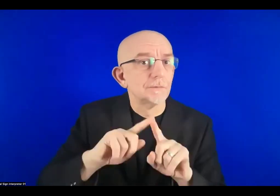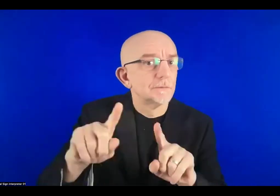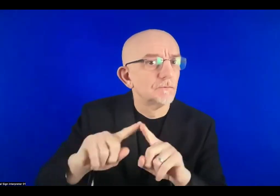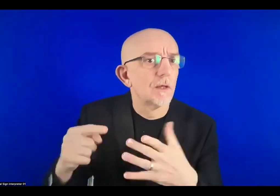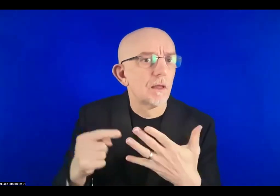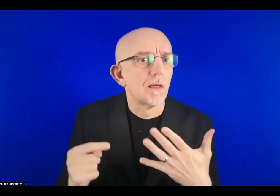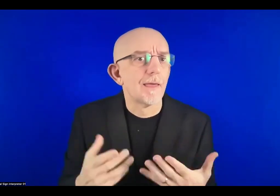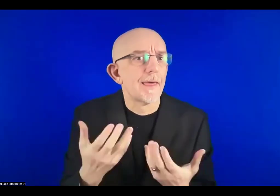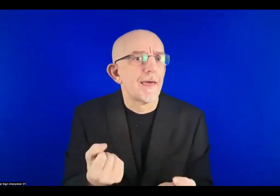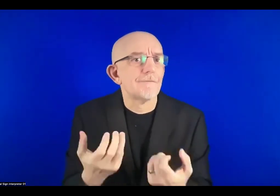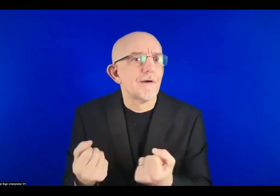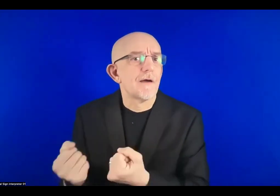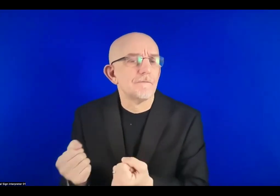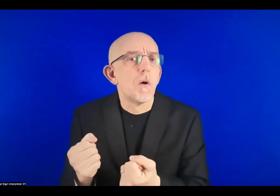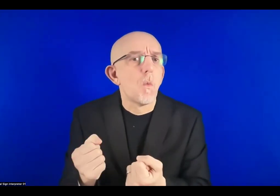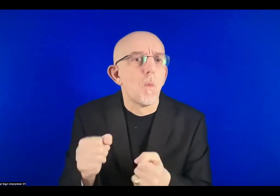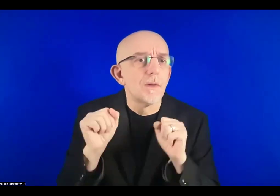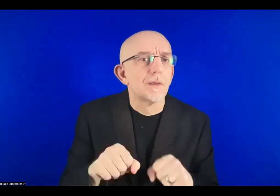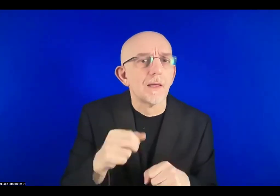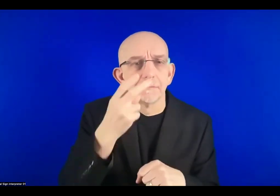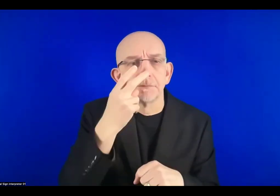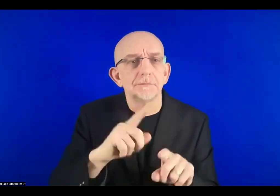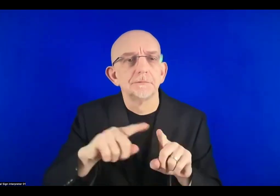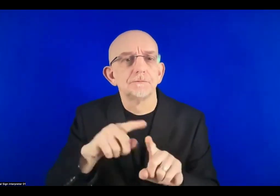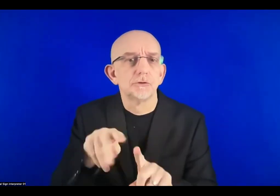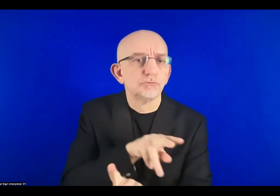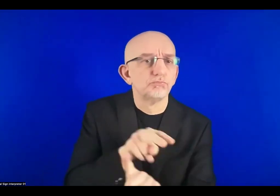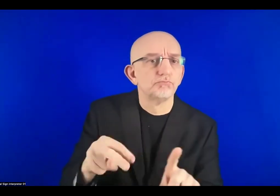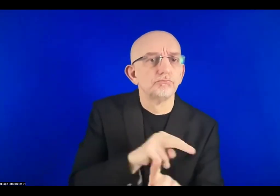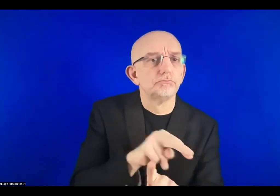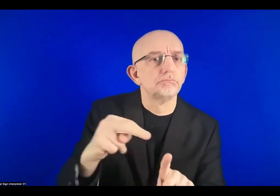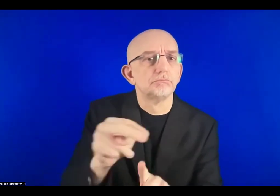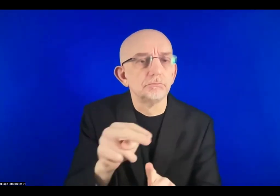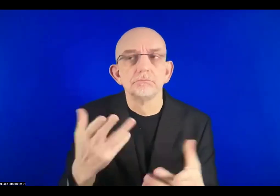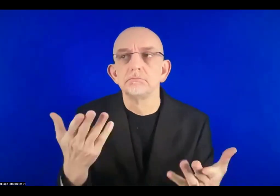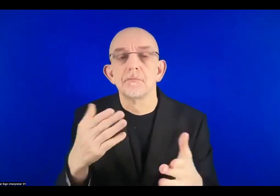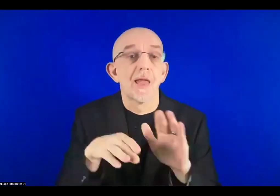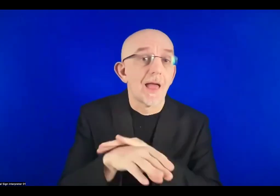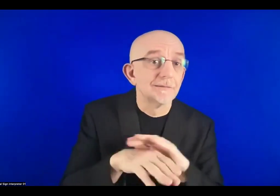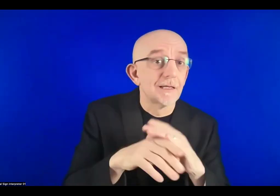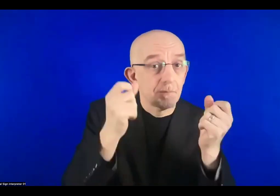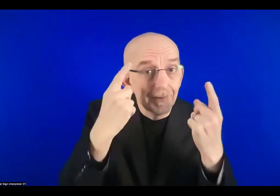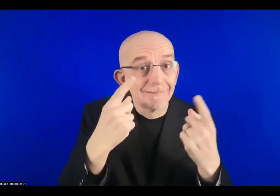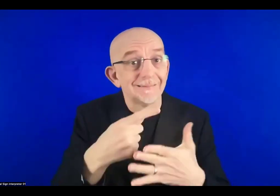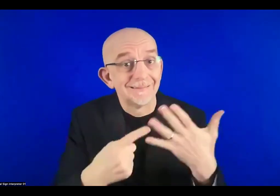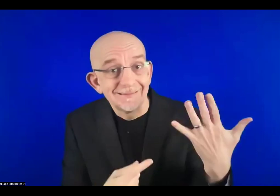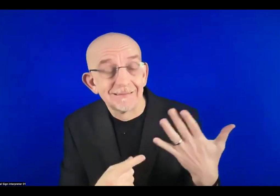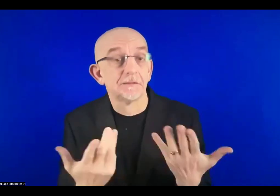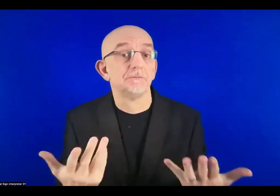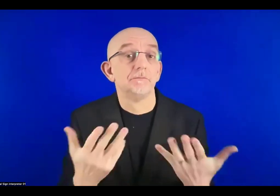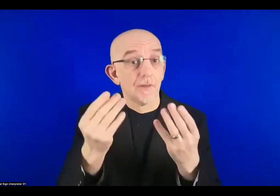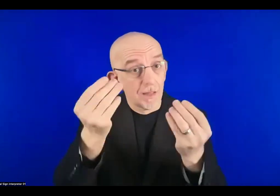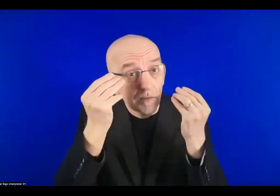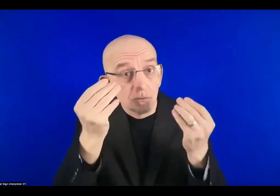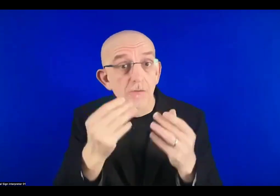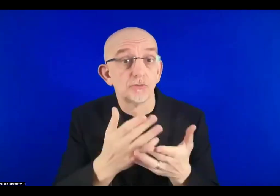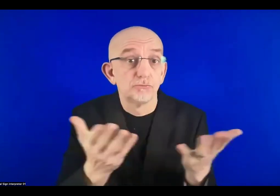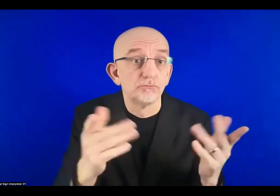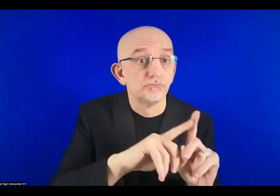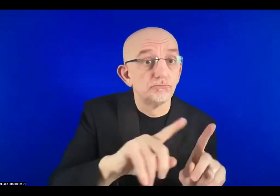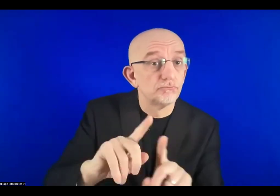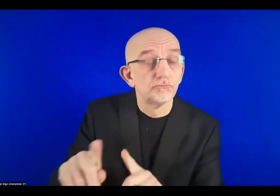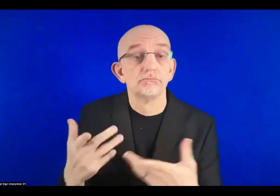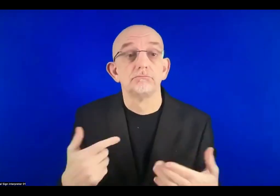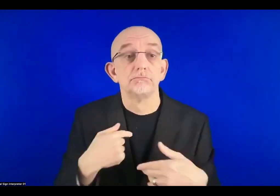right to family, are also areas where this can be tested and there is a lot to space